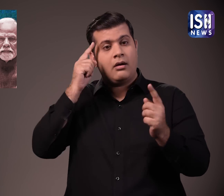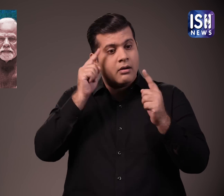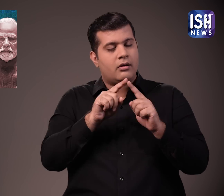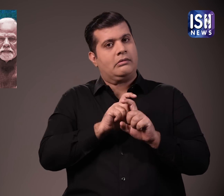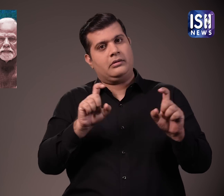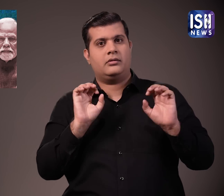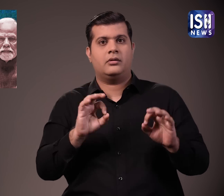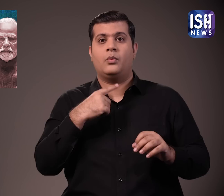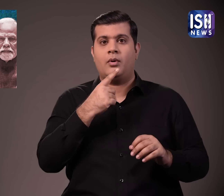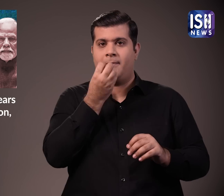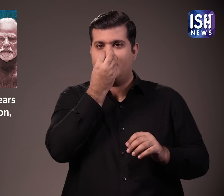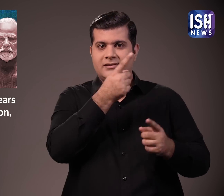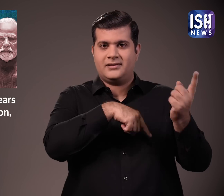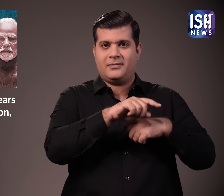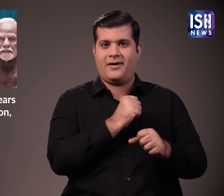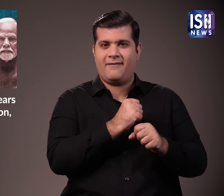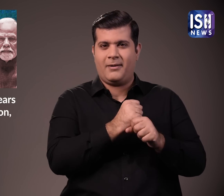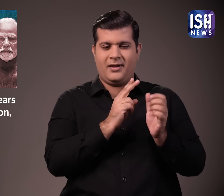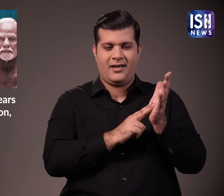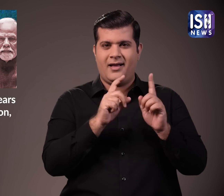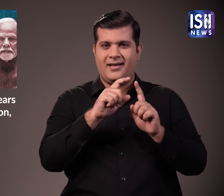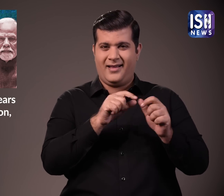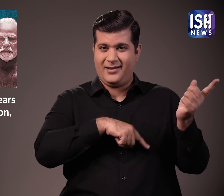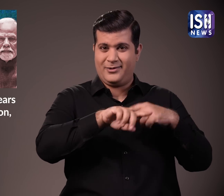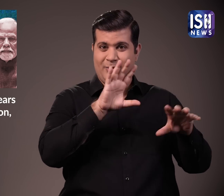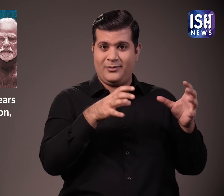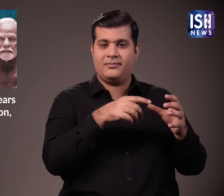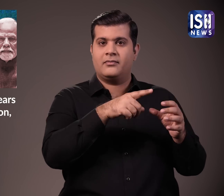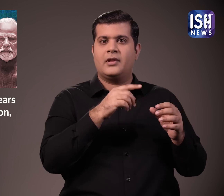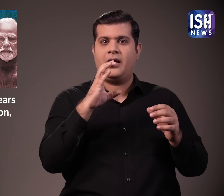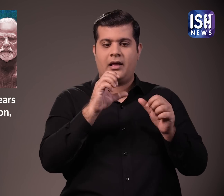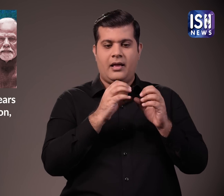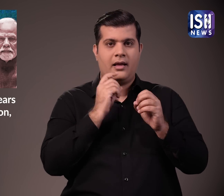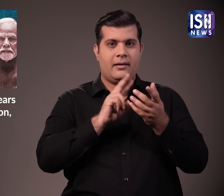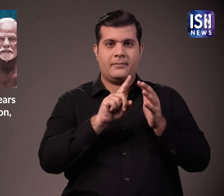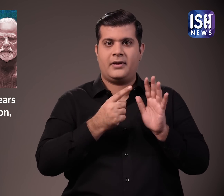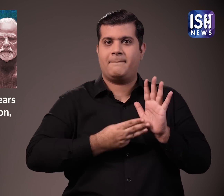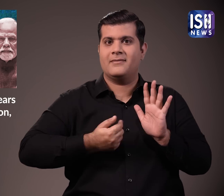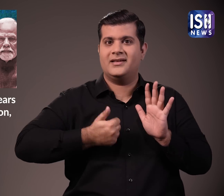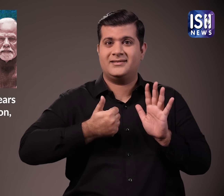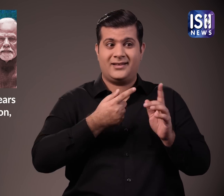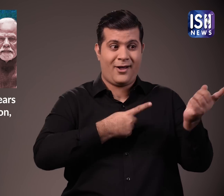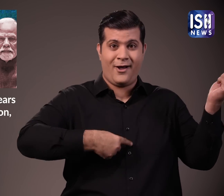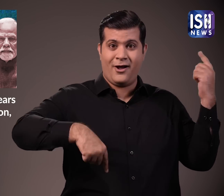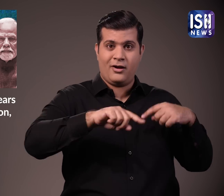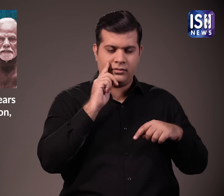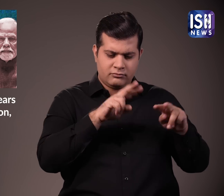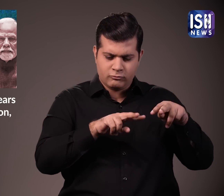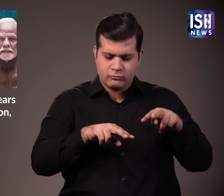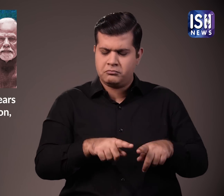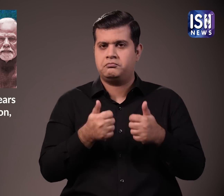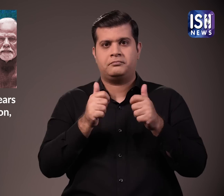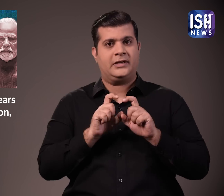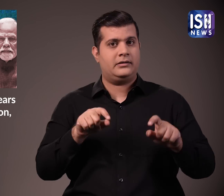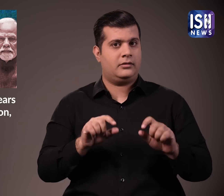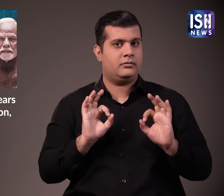Later, the new Union cabinet cleared the proposal.